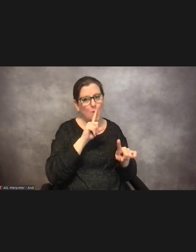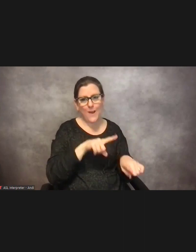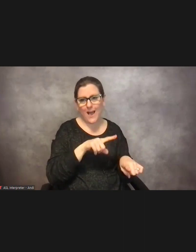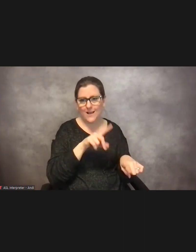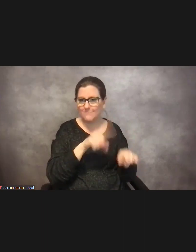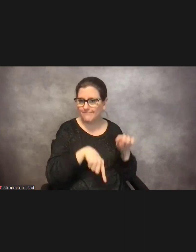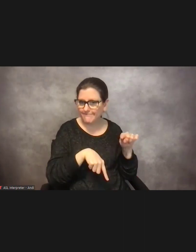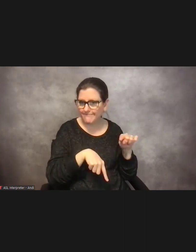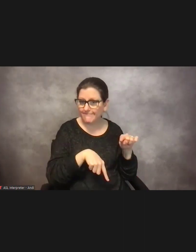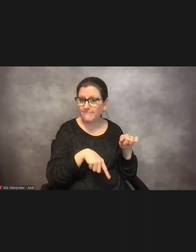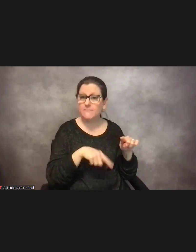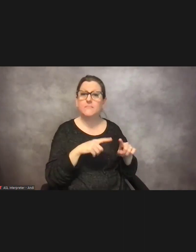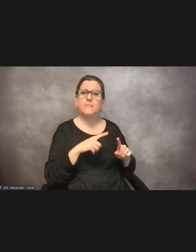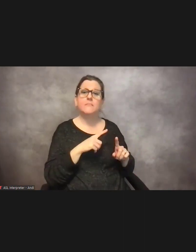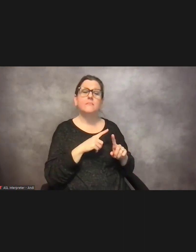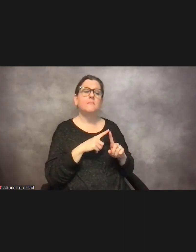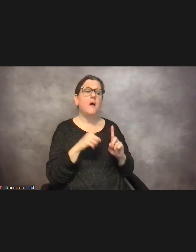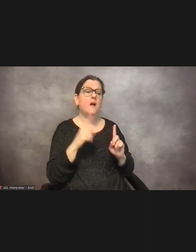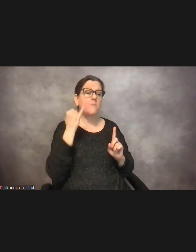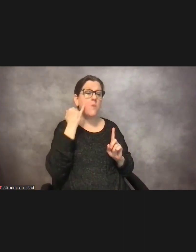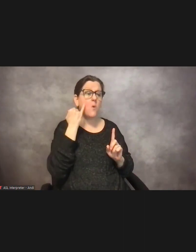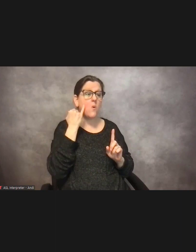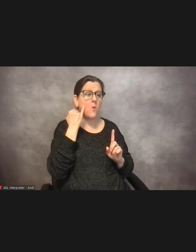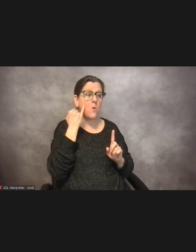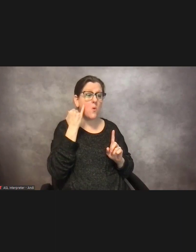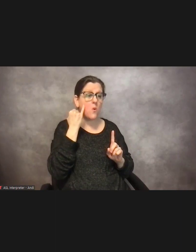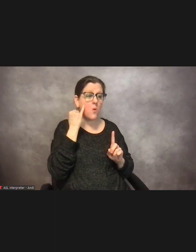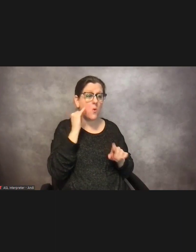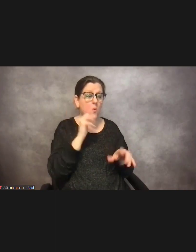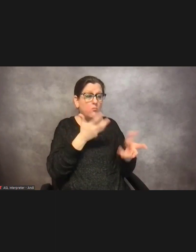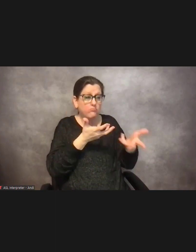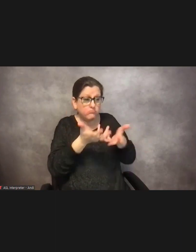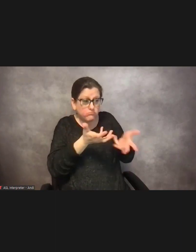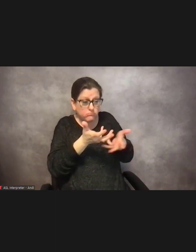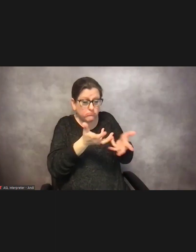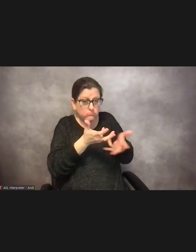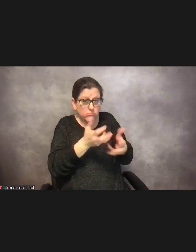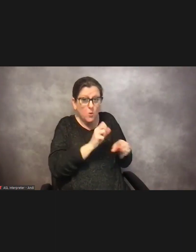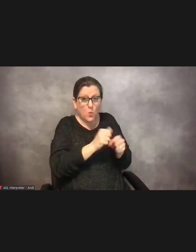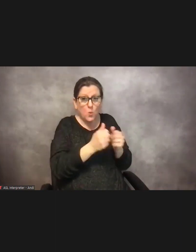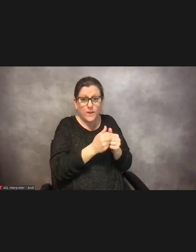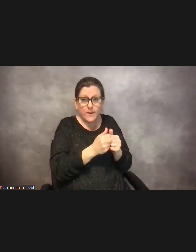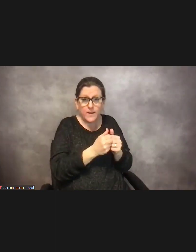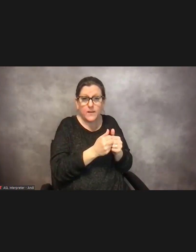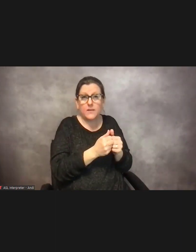responses, um, and, um, but if we're able to, um, work with them,